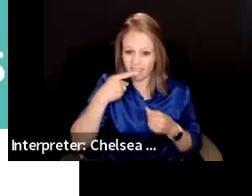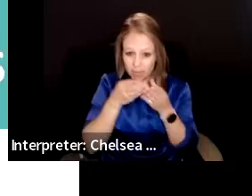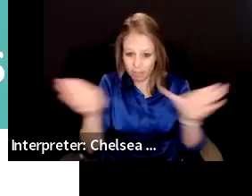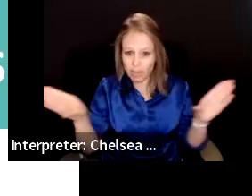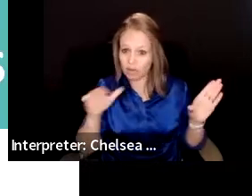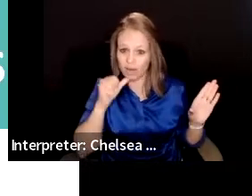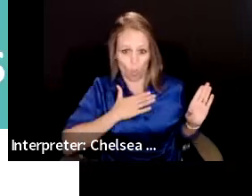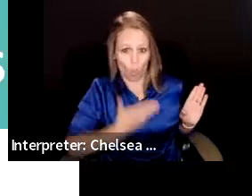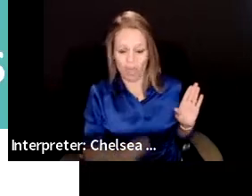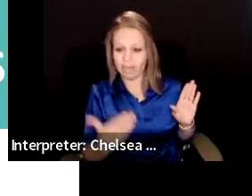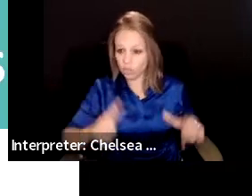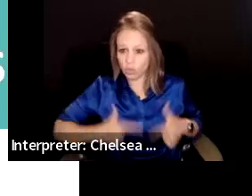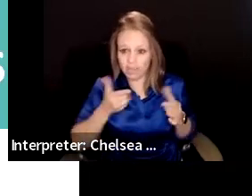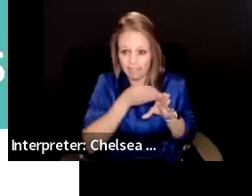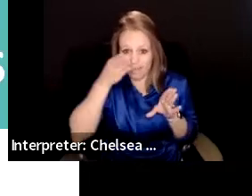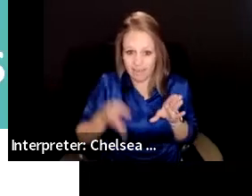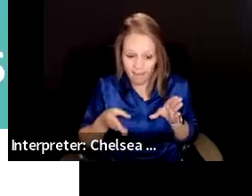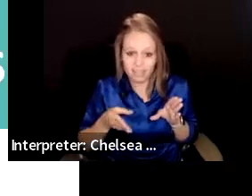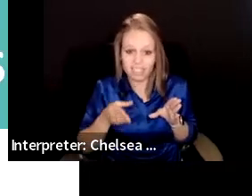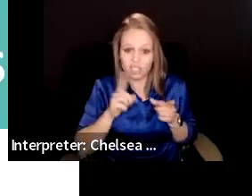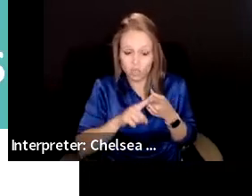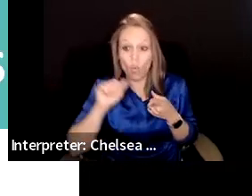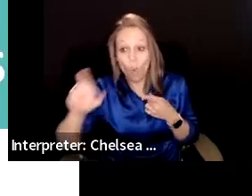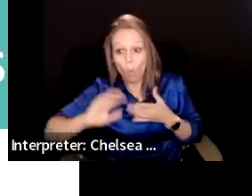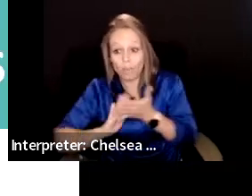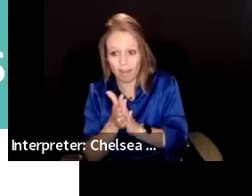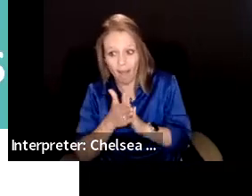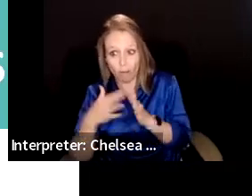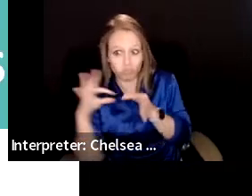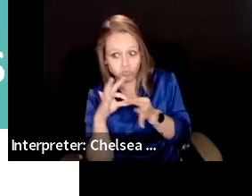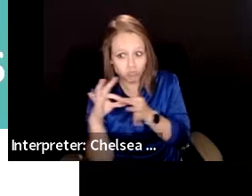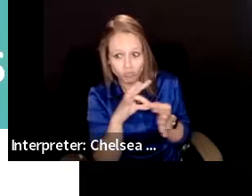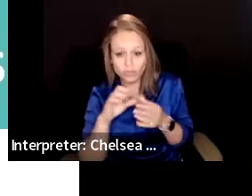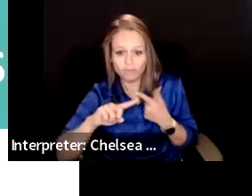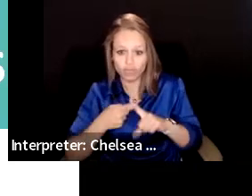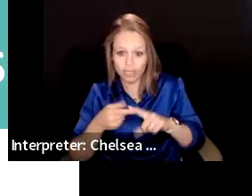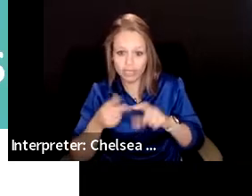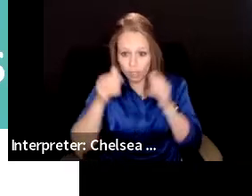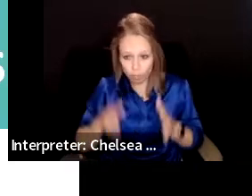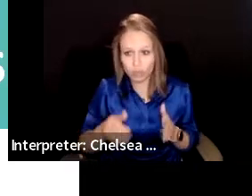with someone with a substance use disorder. Back to that social isolation point. We also learned that stigma persist